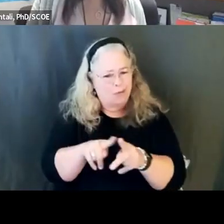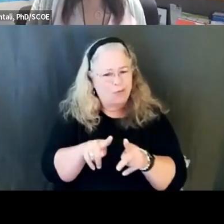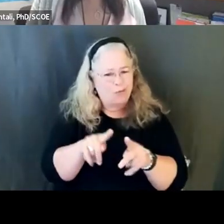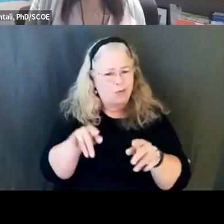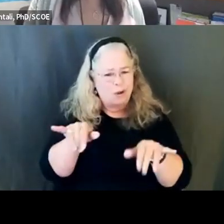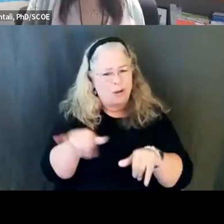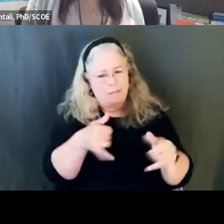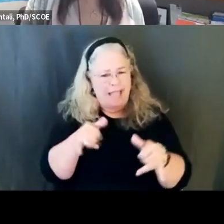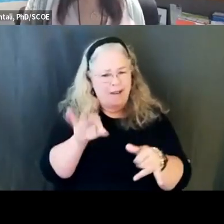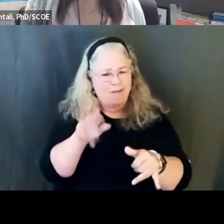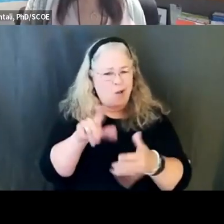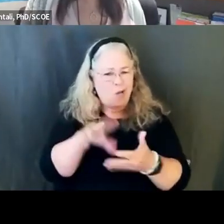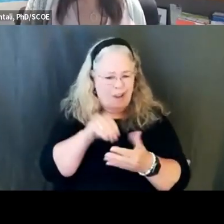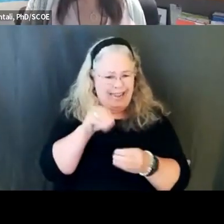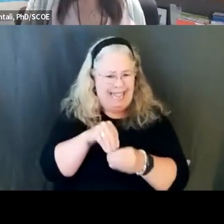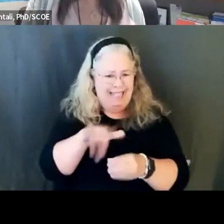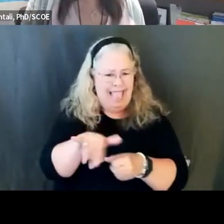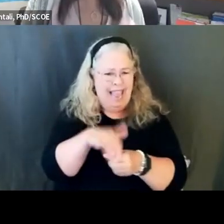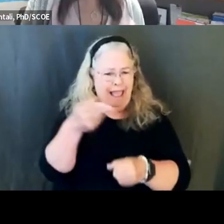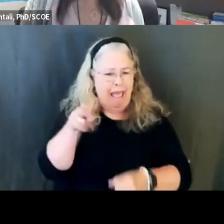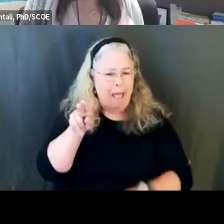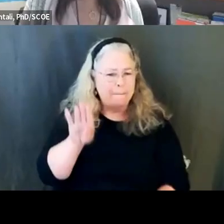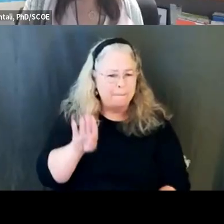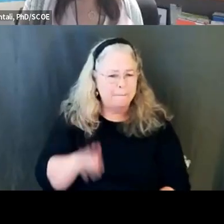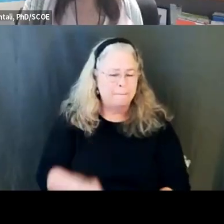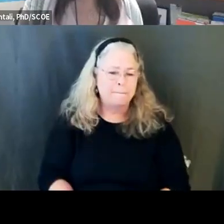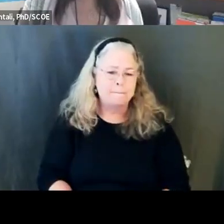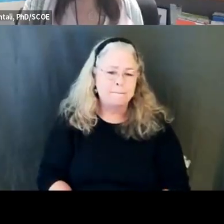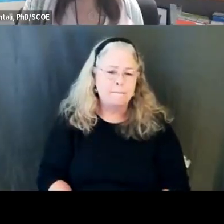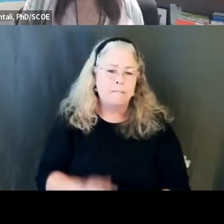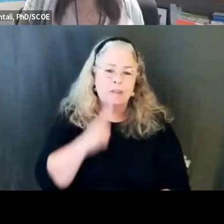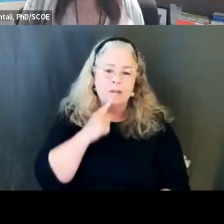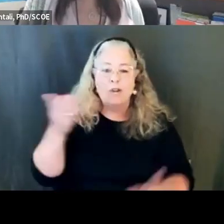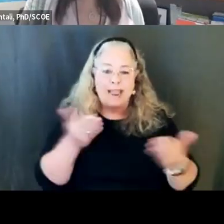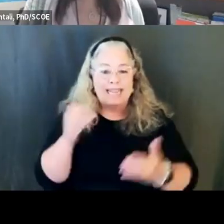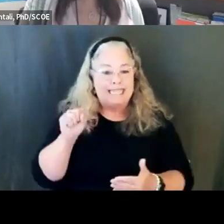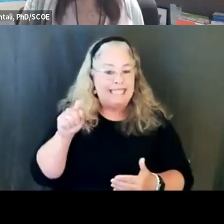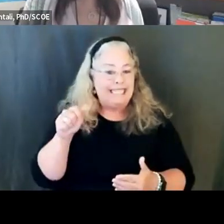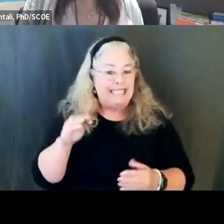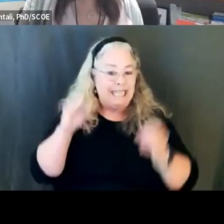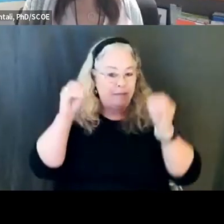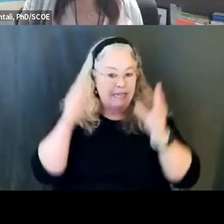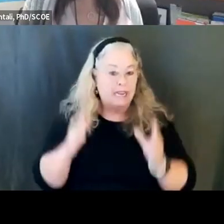learning. So we we hired STEAM teachers now they're going to be in all of our STEAM labs and